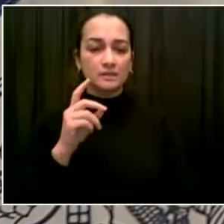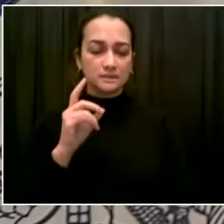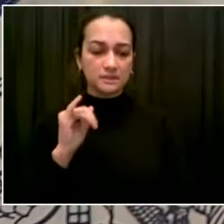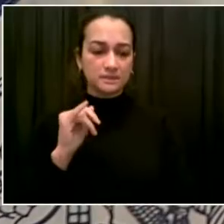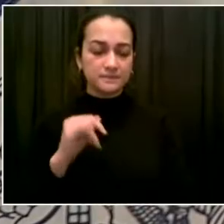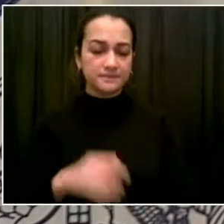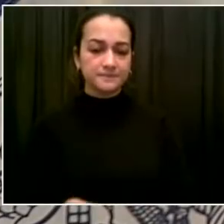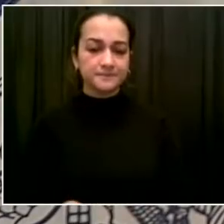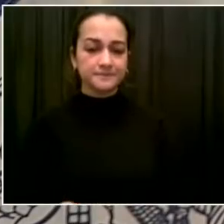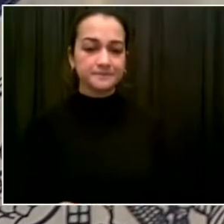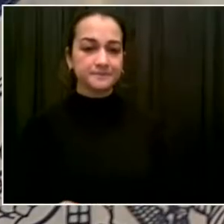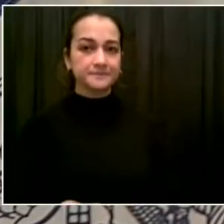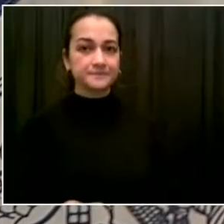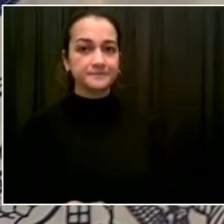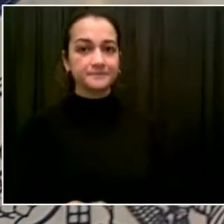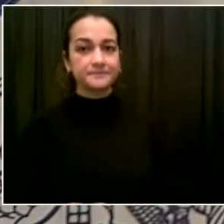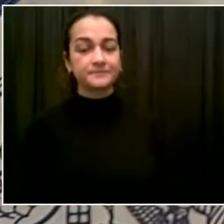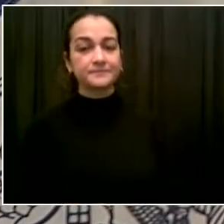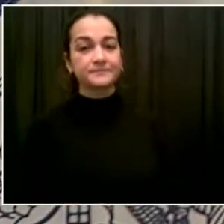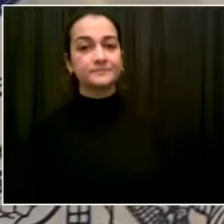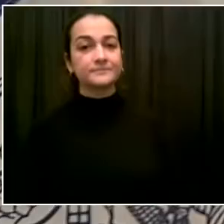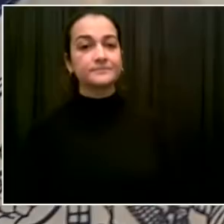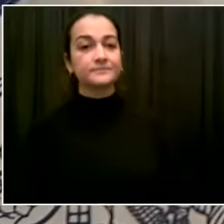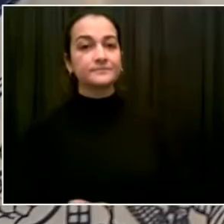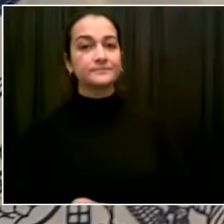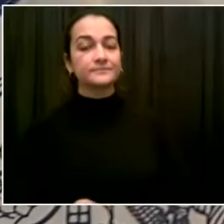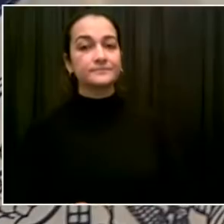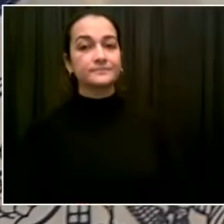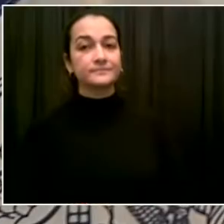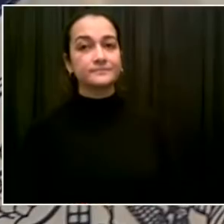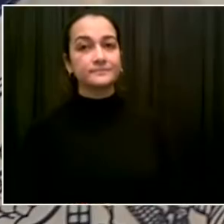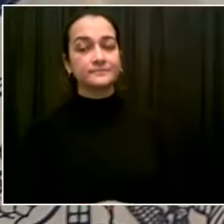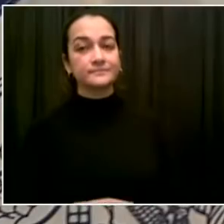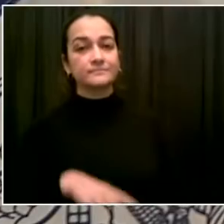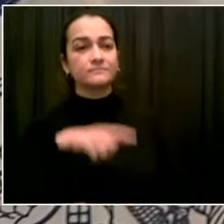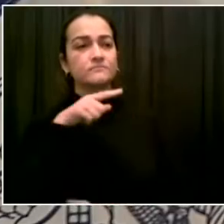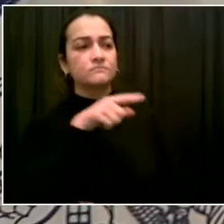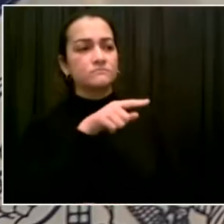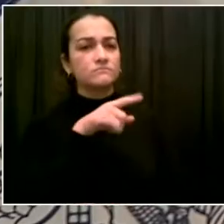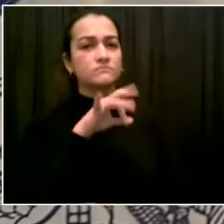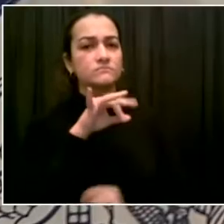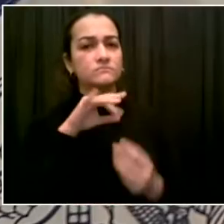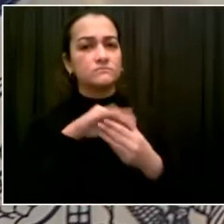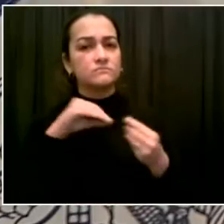FROM CHOCKSFEED. Reporter: